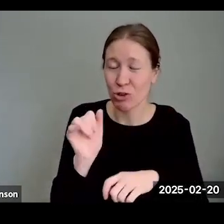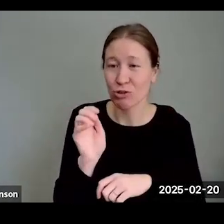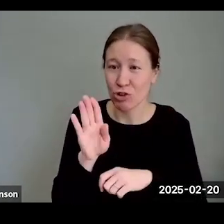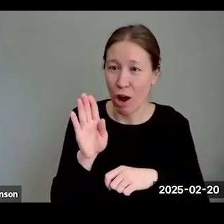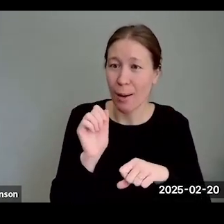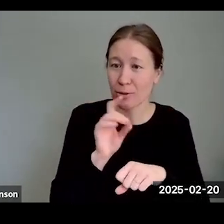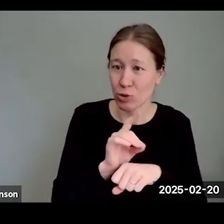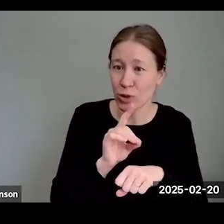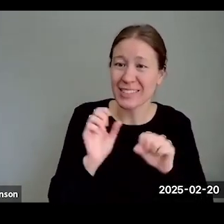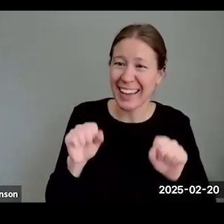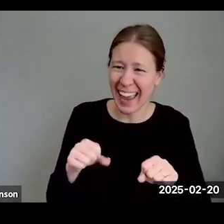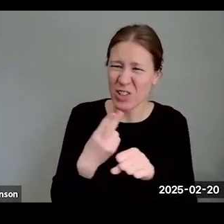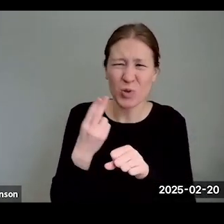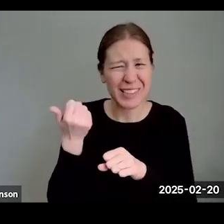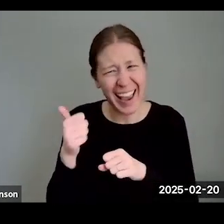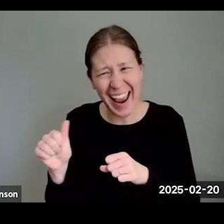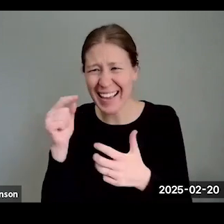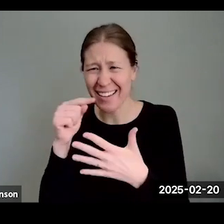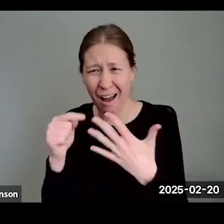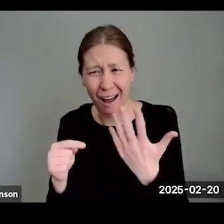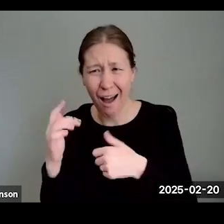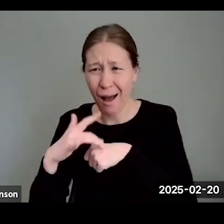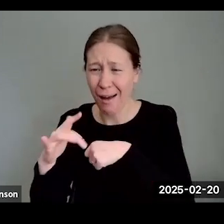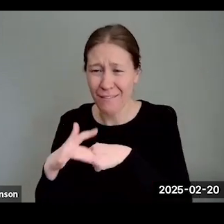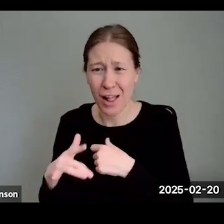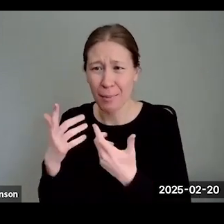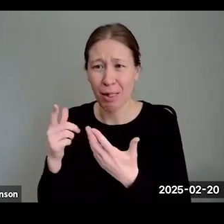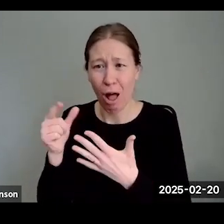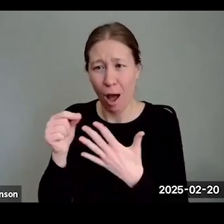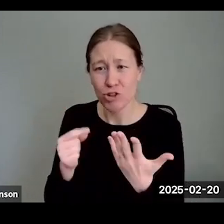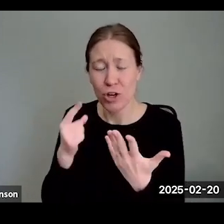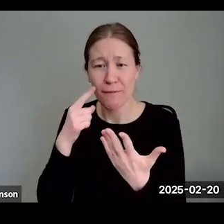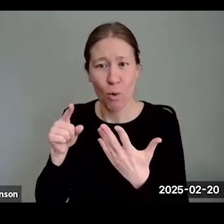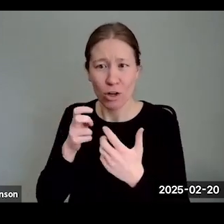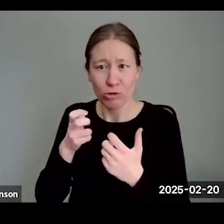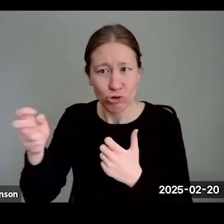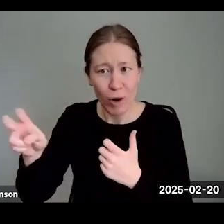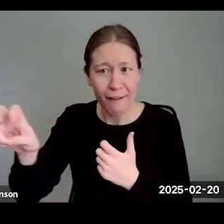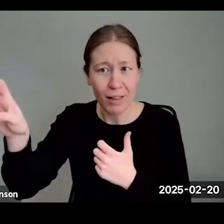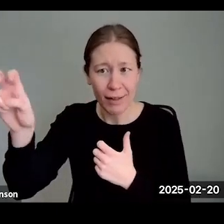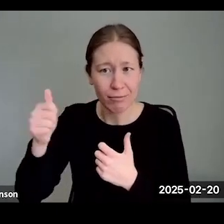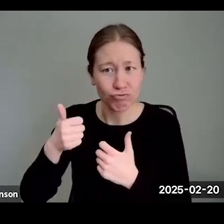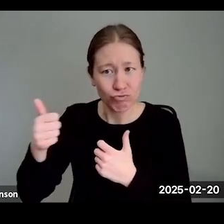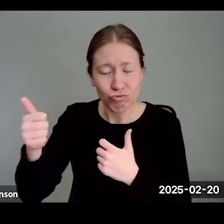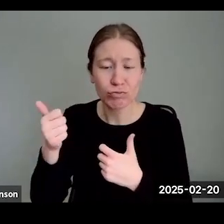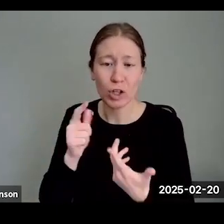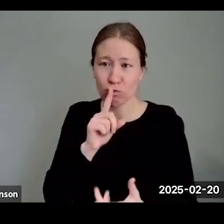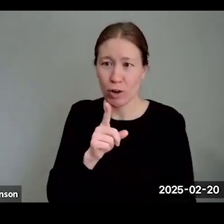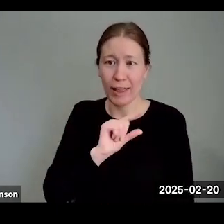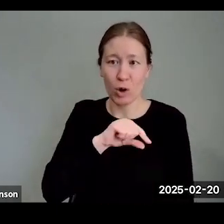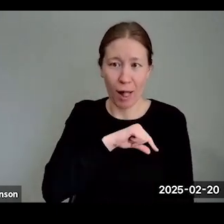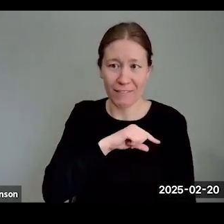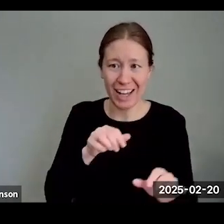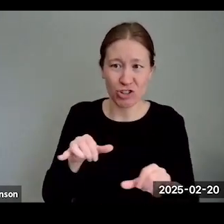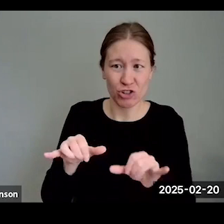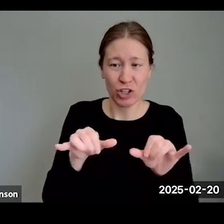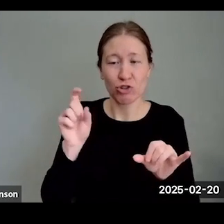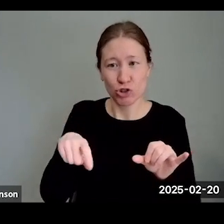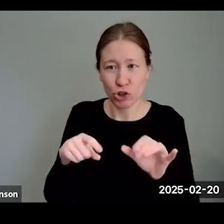to traverse from one building to another. So qualification standards in the job description, should distinguish between the need